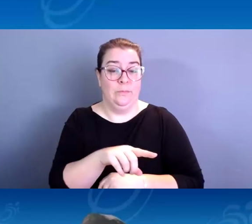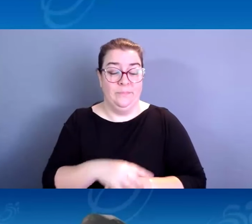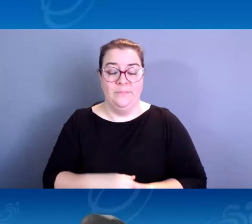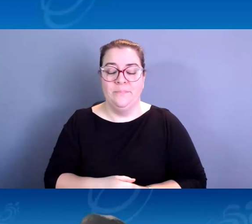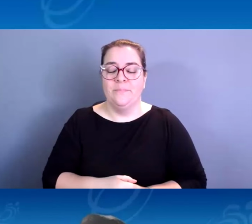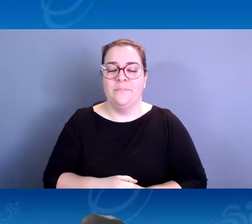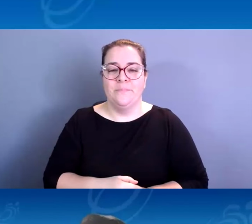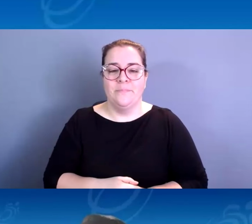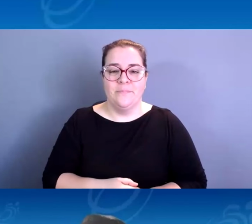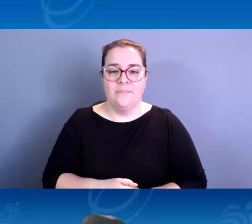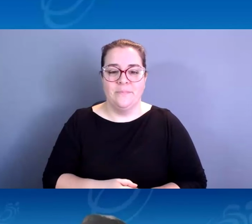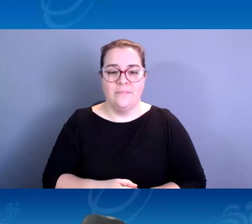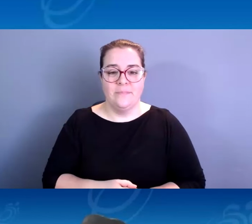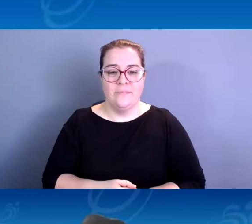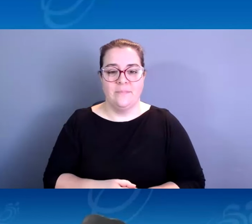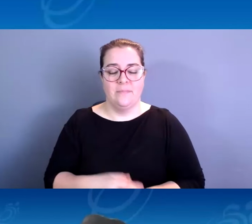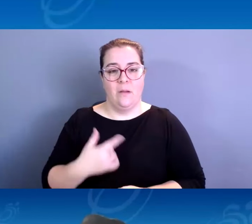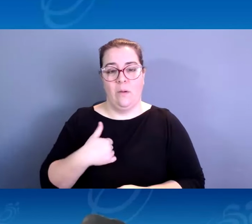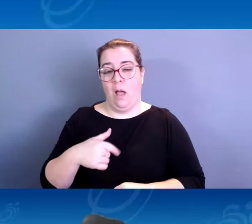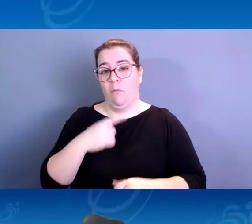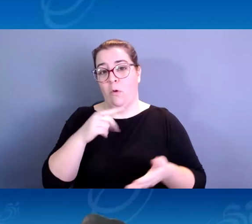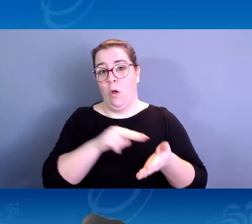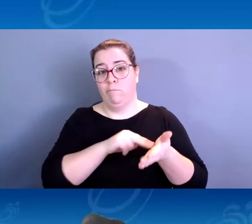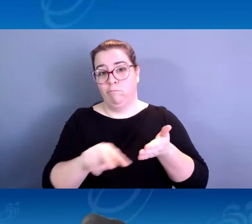if you guys on the panel would like to, respond to this.